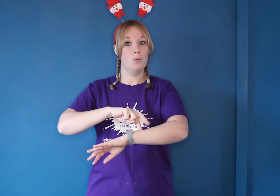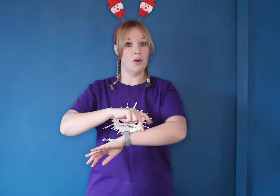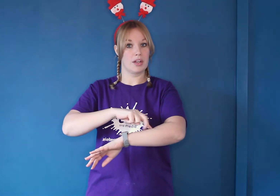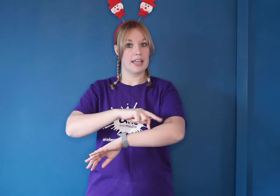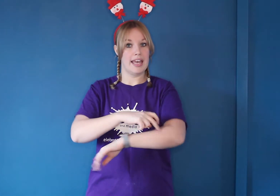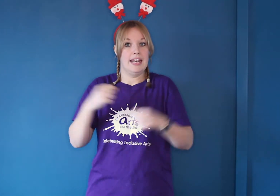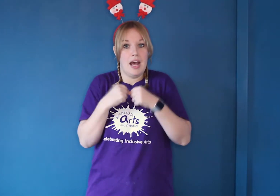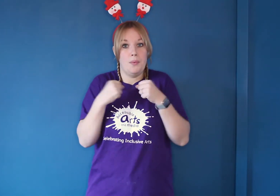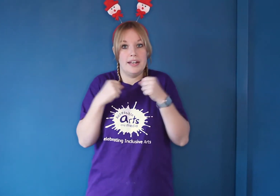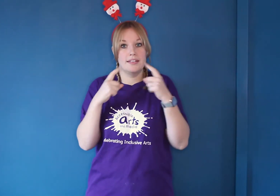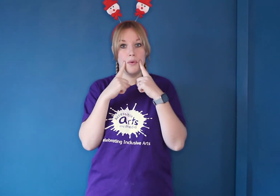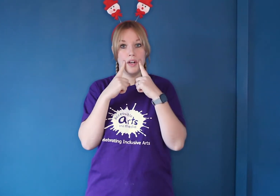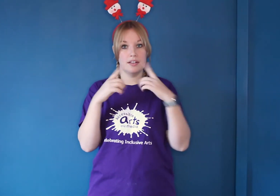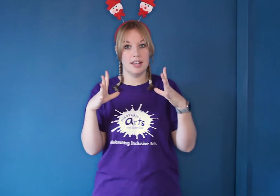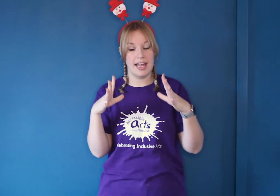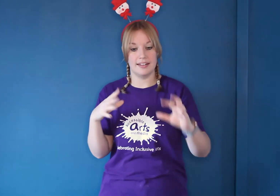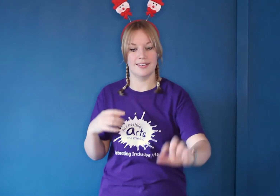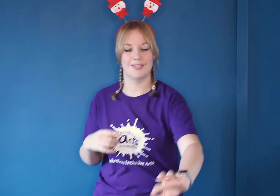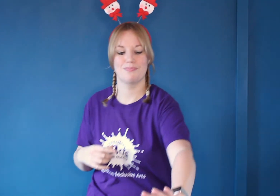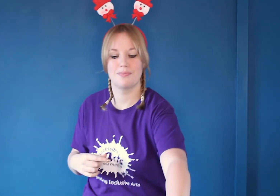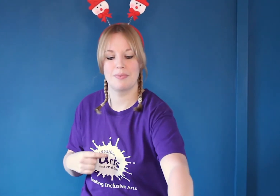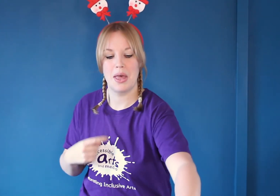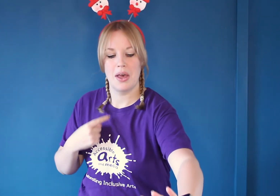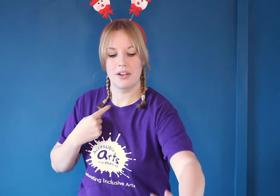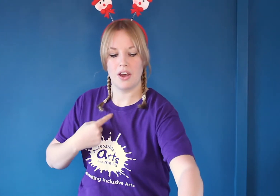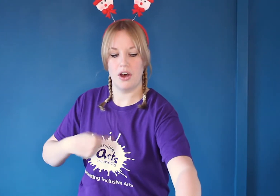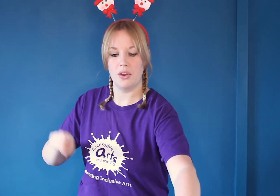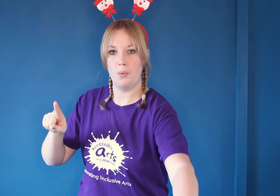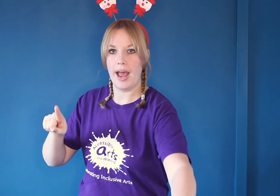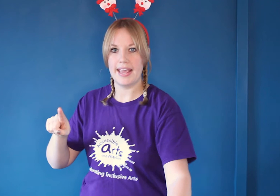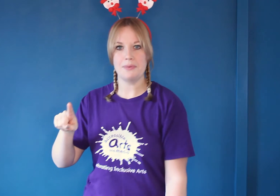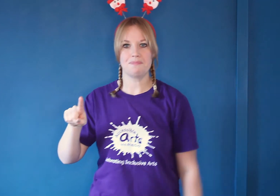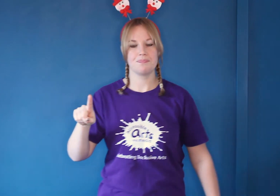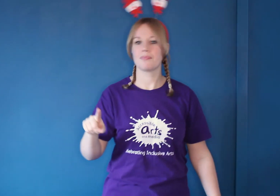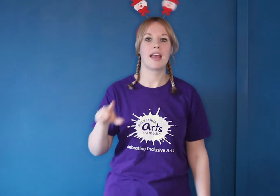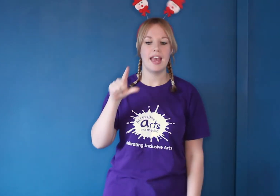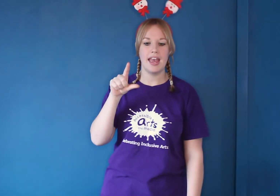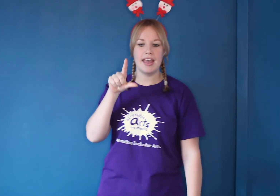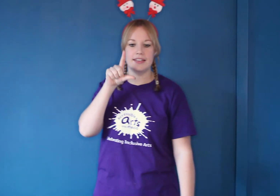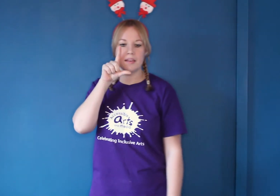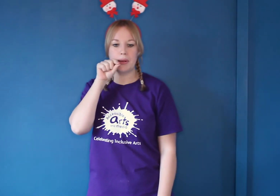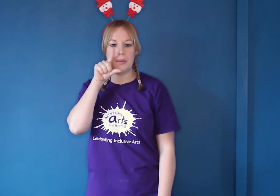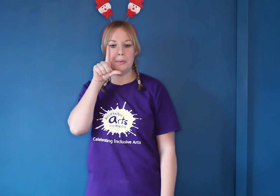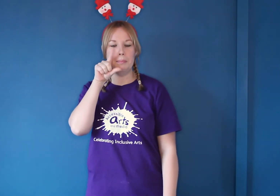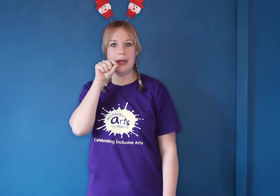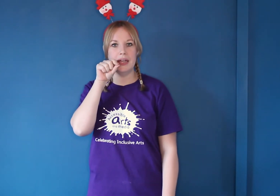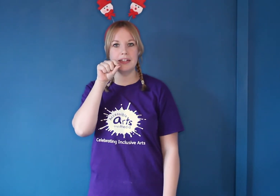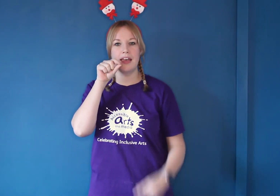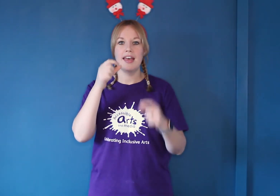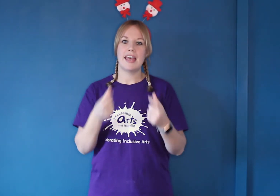Walking in a winter wonderland. Gone away is the bluebird.